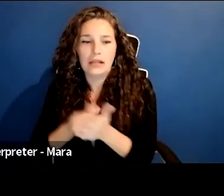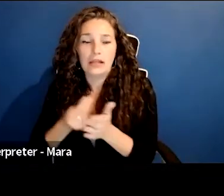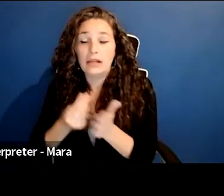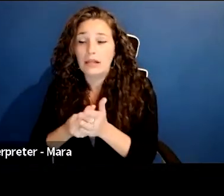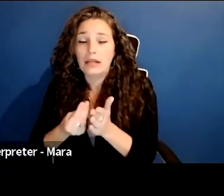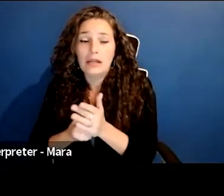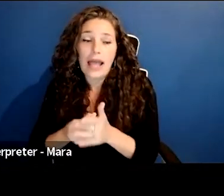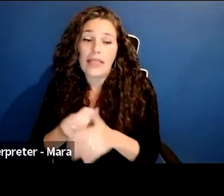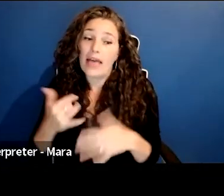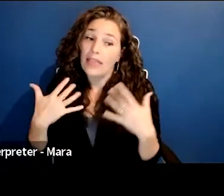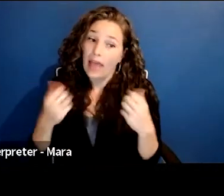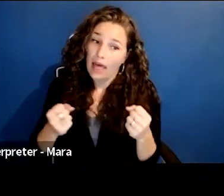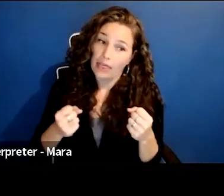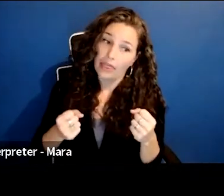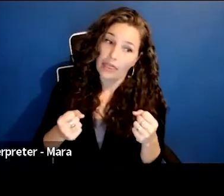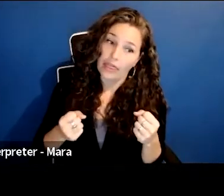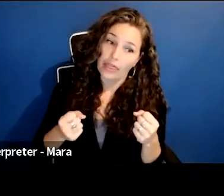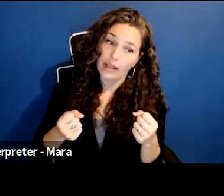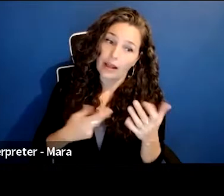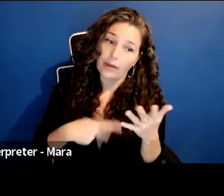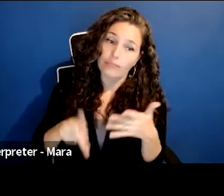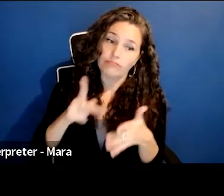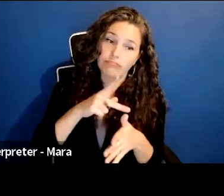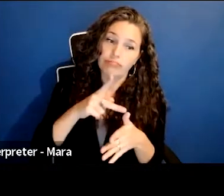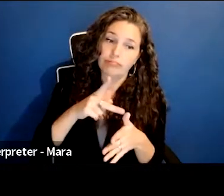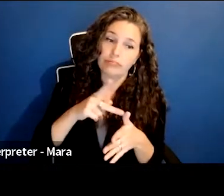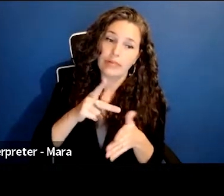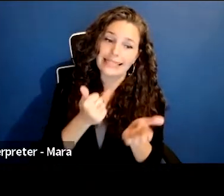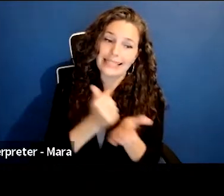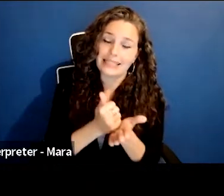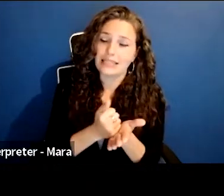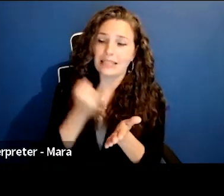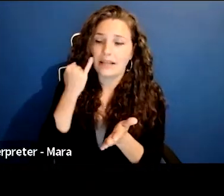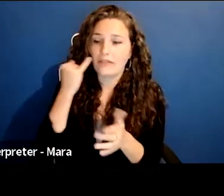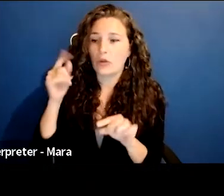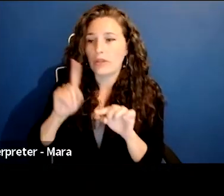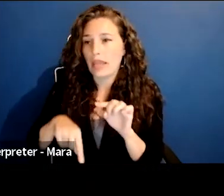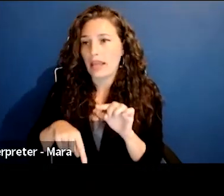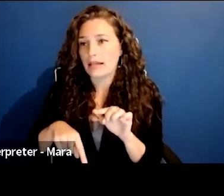which is when a member is unable to pay their health premium insurance,